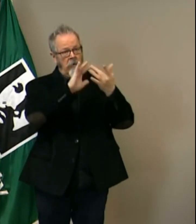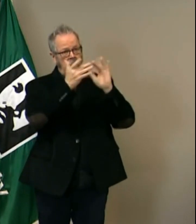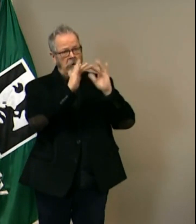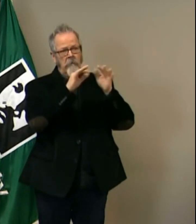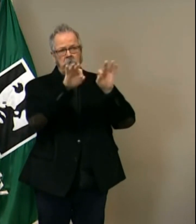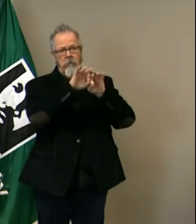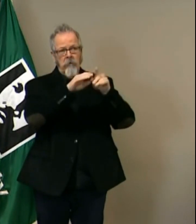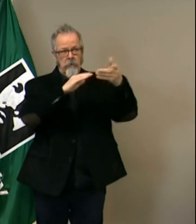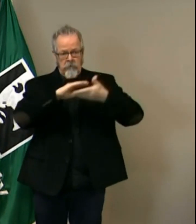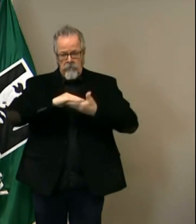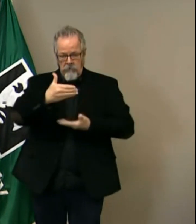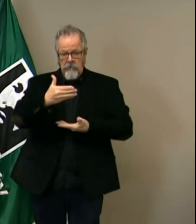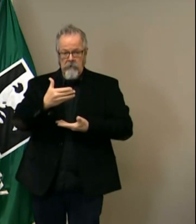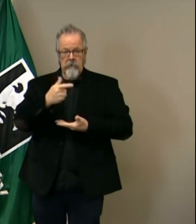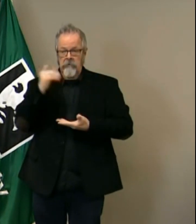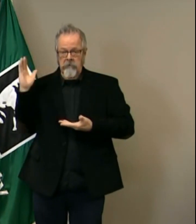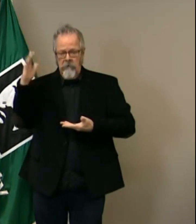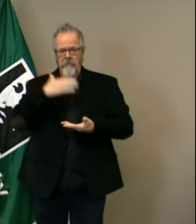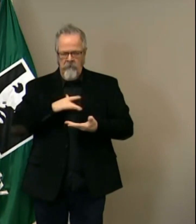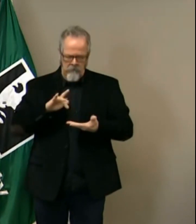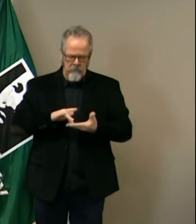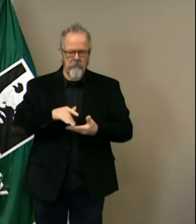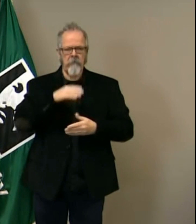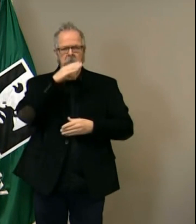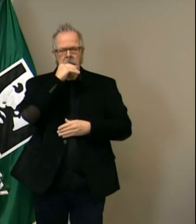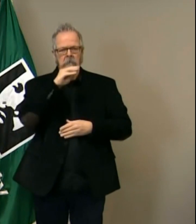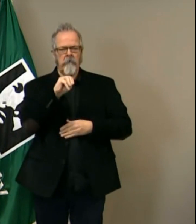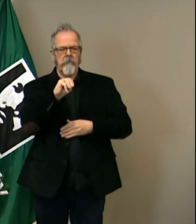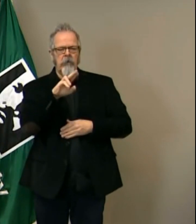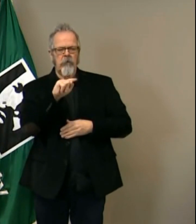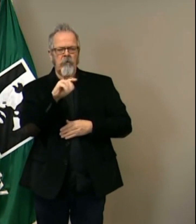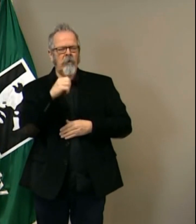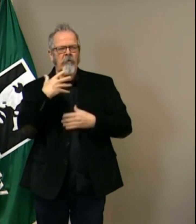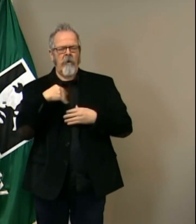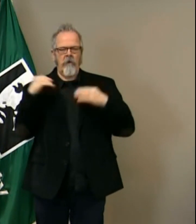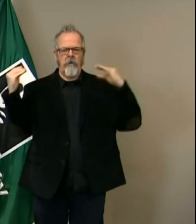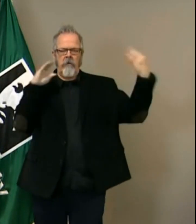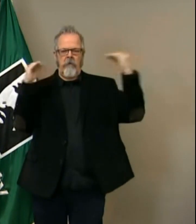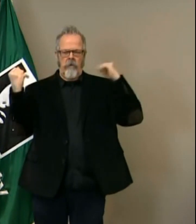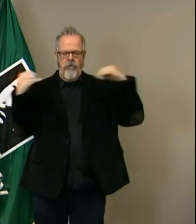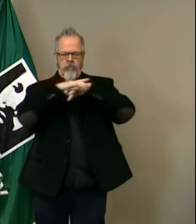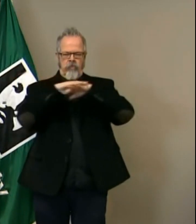lines again so please remain muted until you're called upon we will attempt to